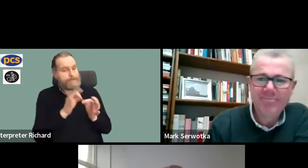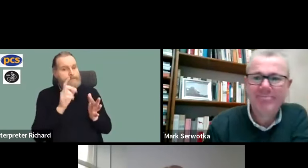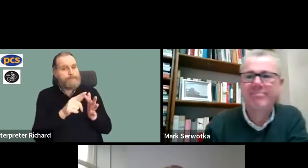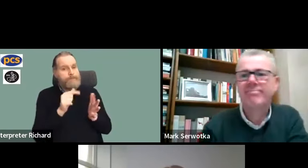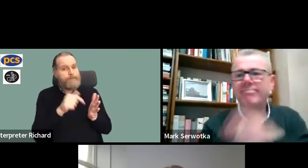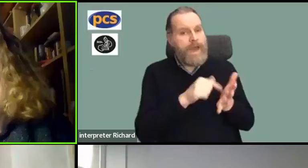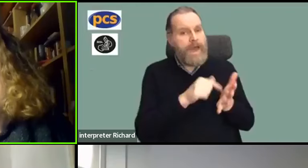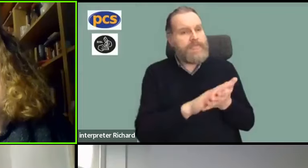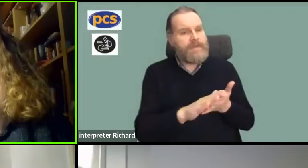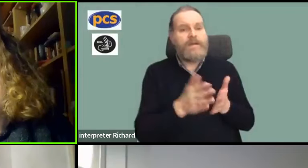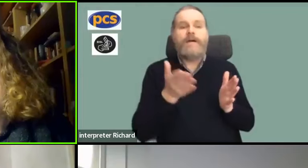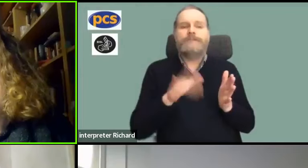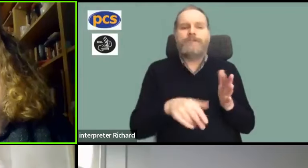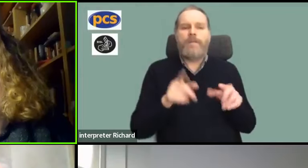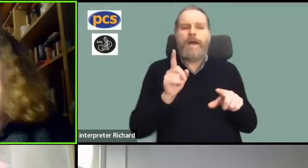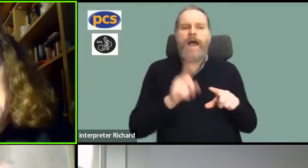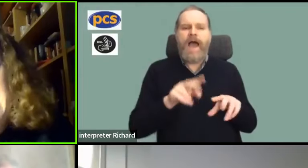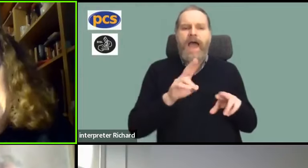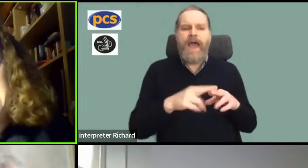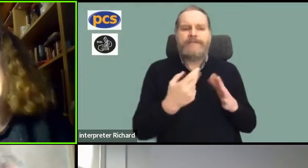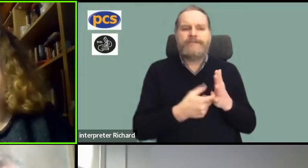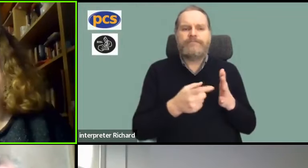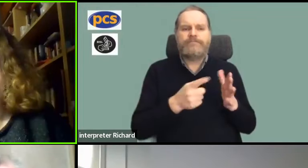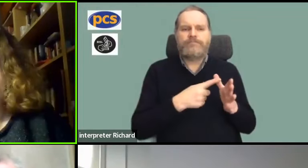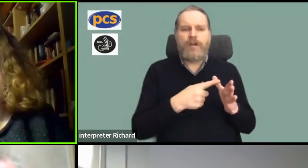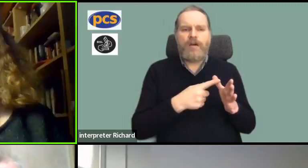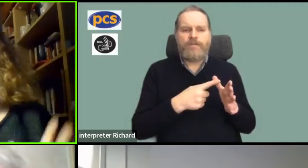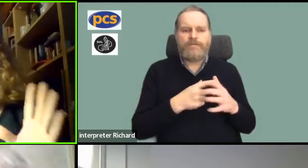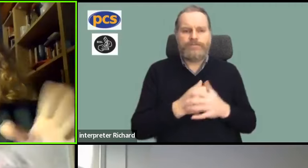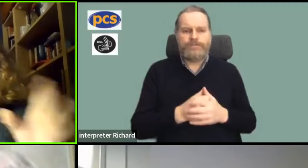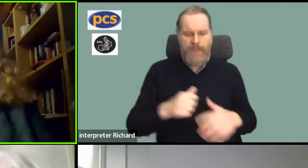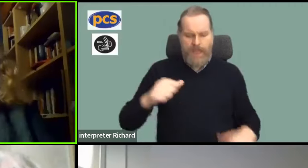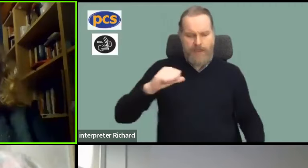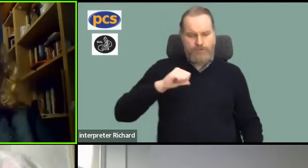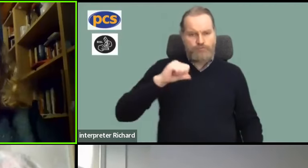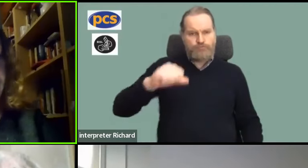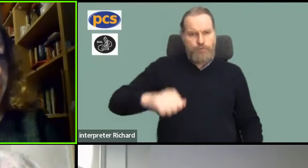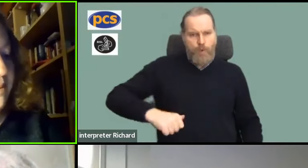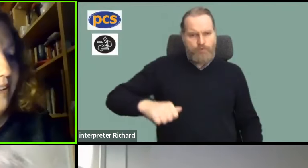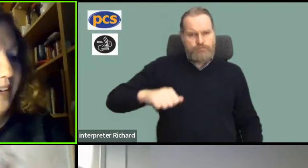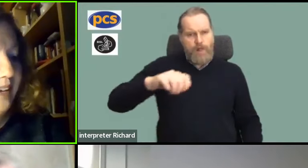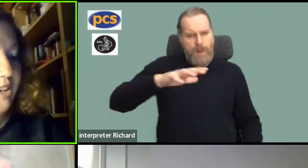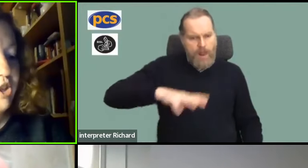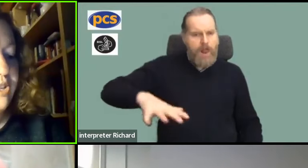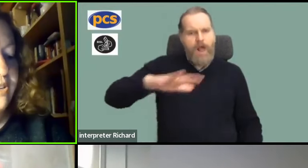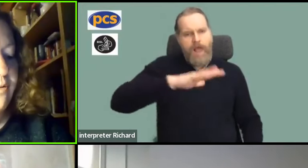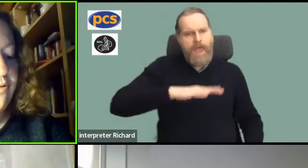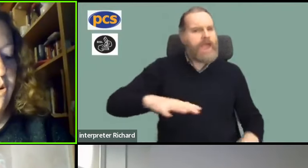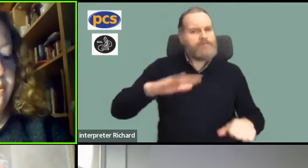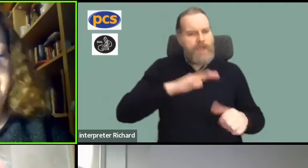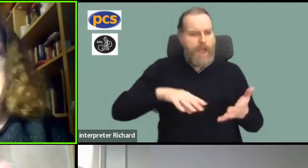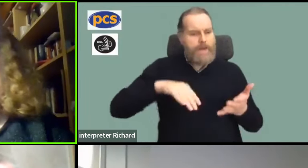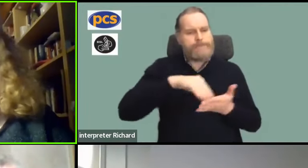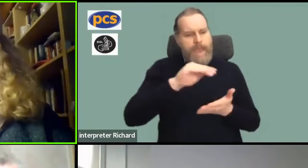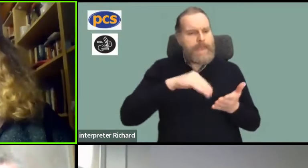what welcome our next speaker, Beth? Well. is the ethical is the efficate President and the Rule Payments Agency are ant to be